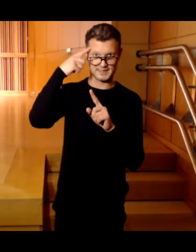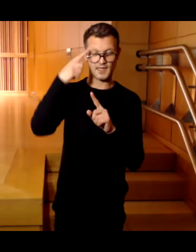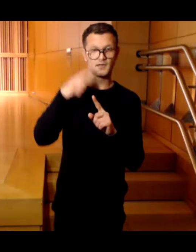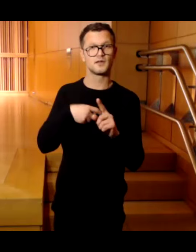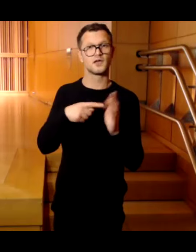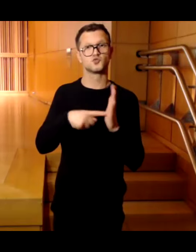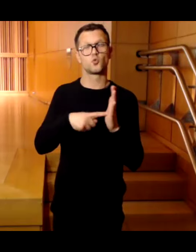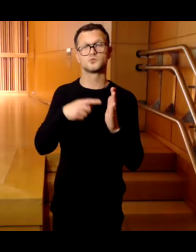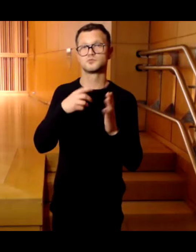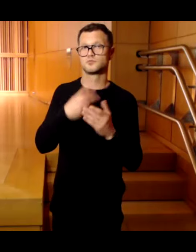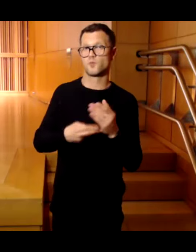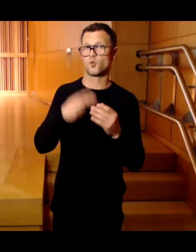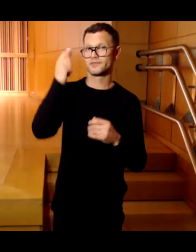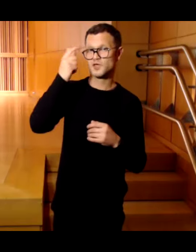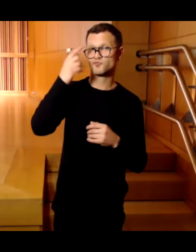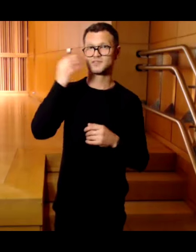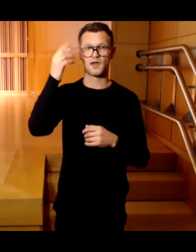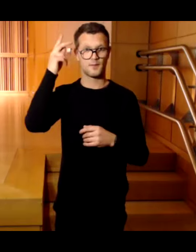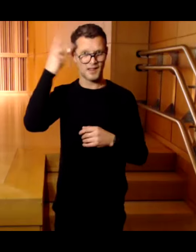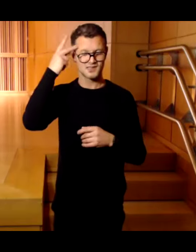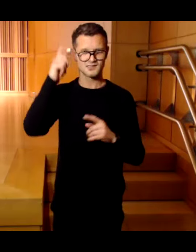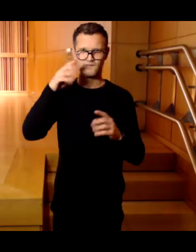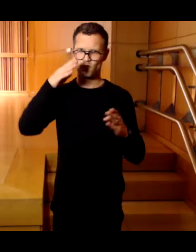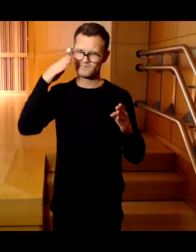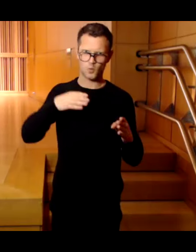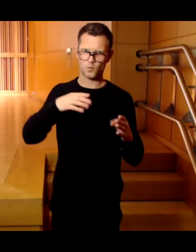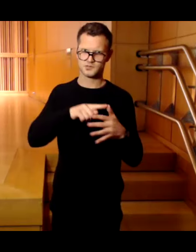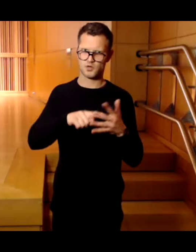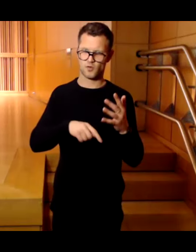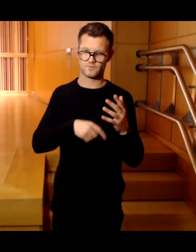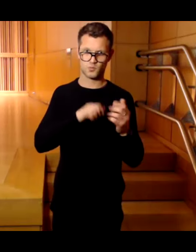ought to remain sharply focused on those mechanisms. by which identity is ordered.